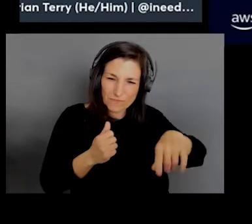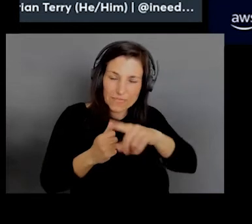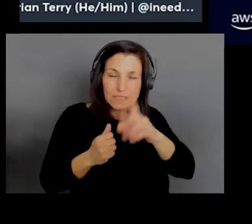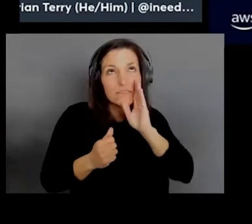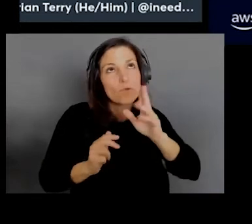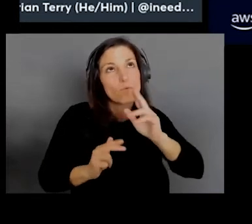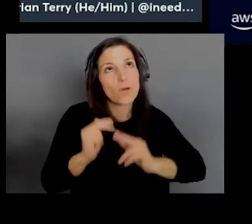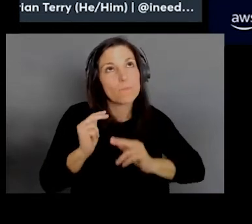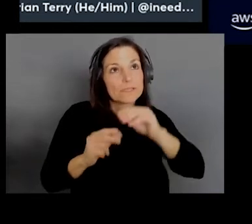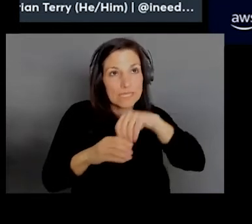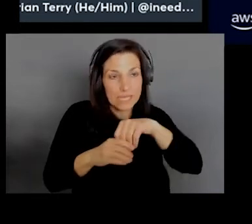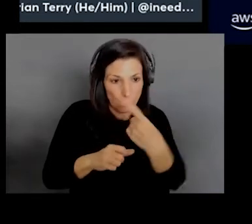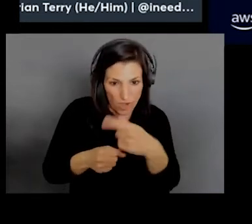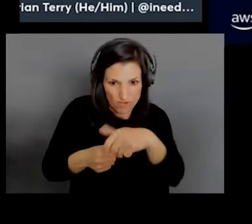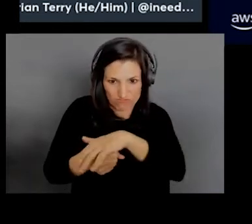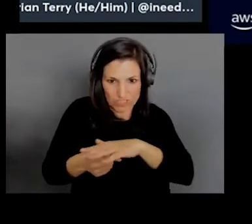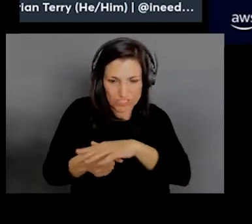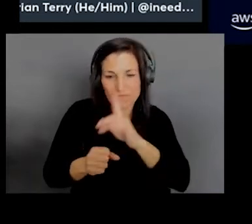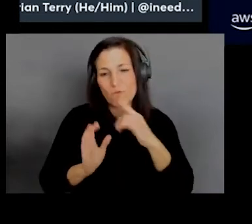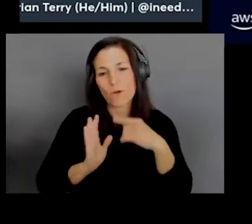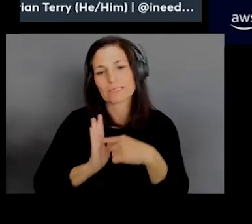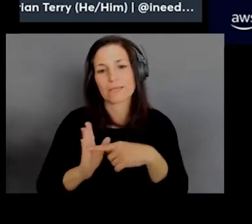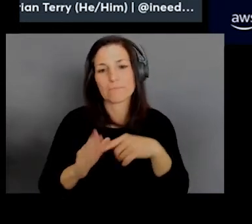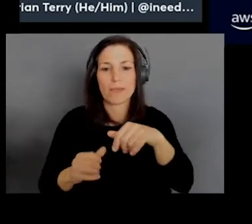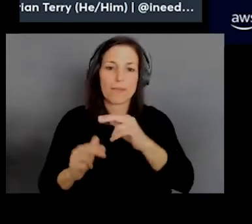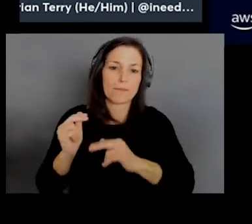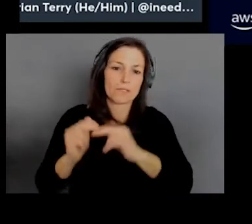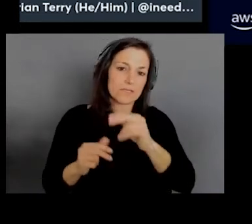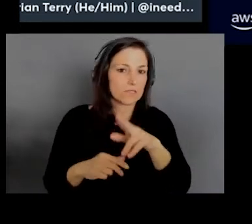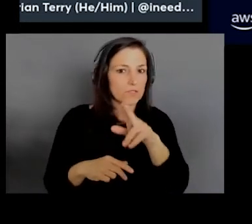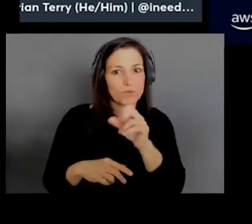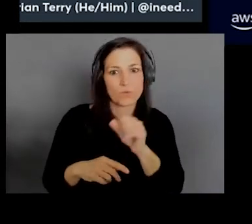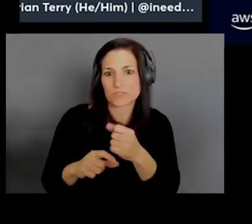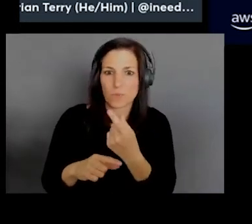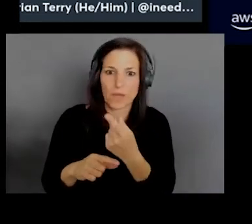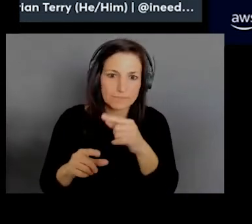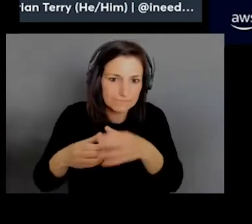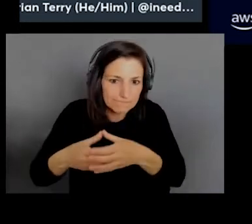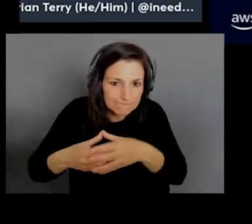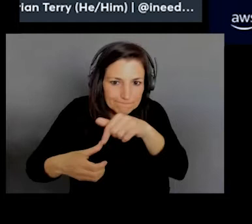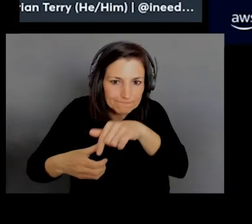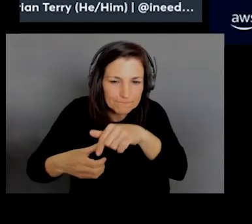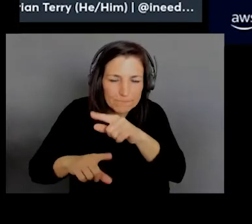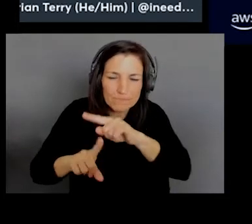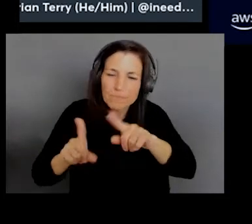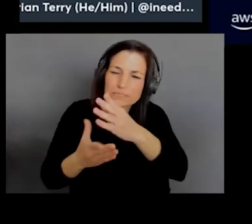So for example, I'll build it in US-East-1, but some of my enterprise customers will say, you know what,